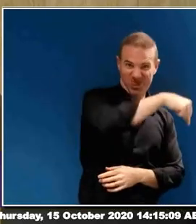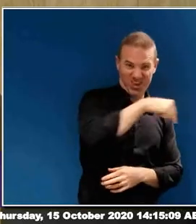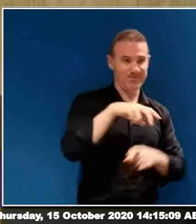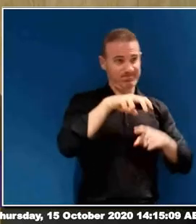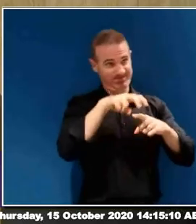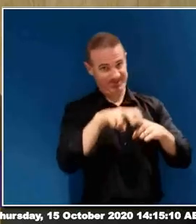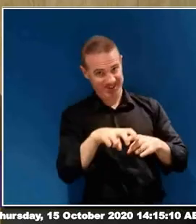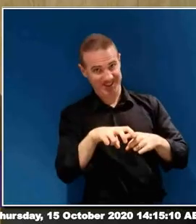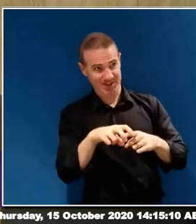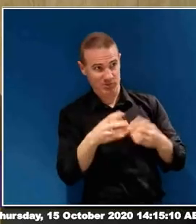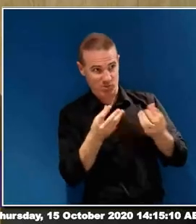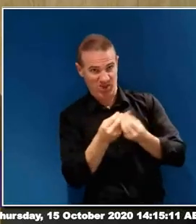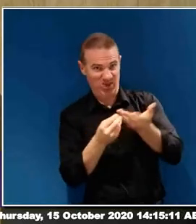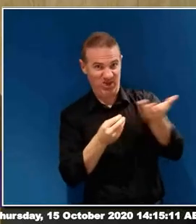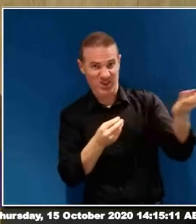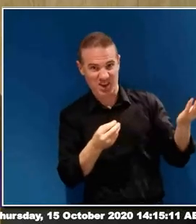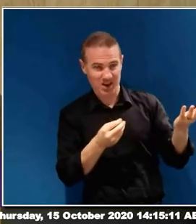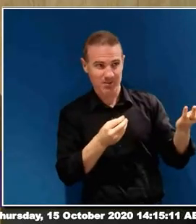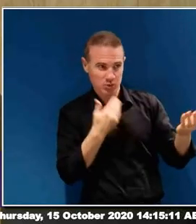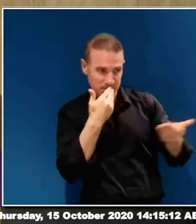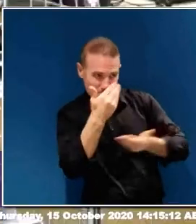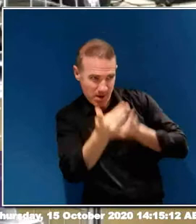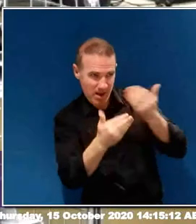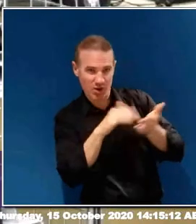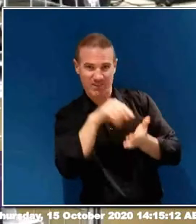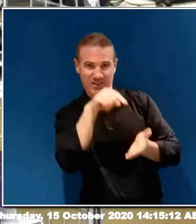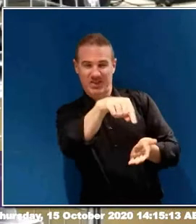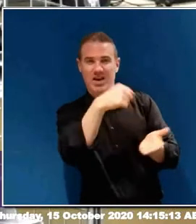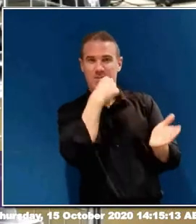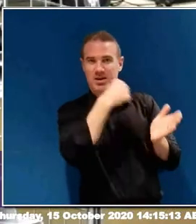And respect - with respect, in particular, to student